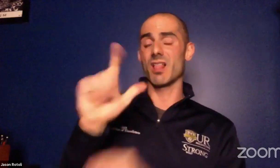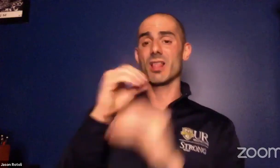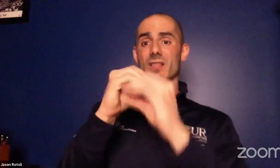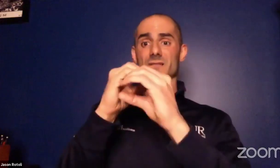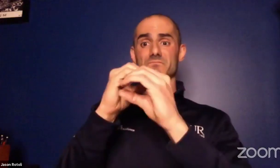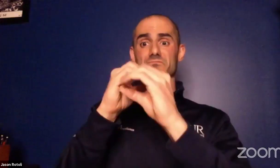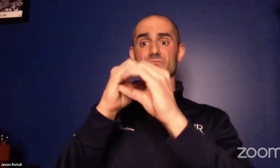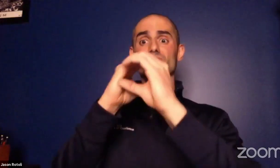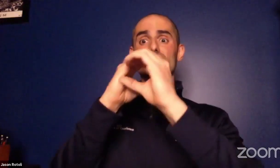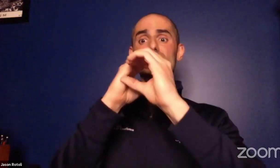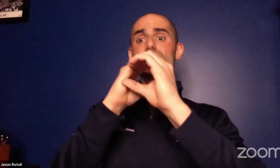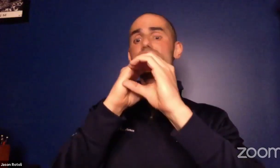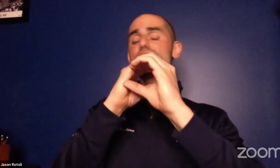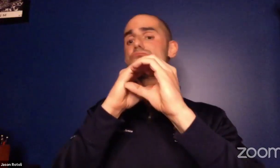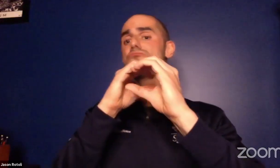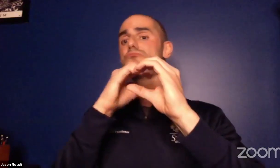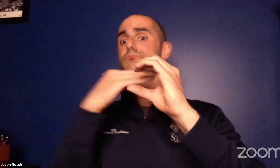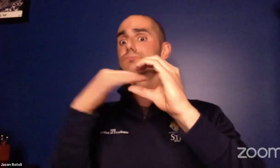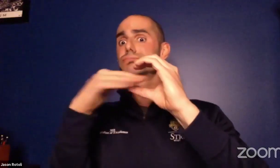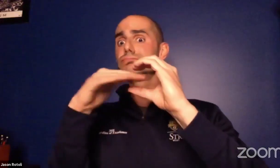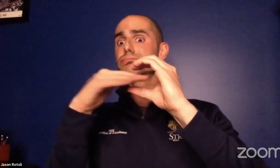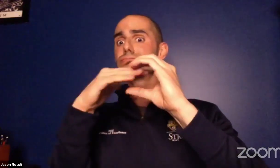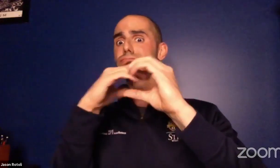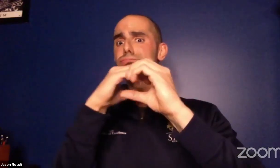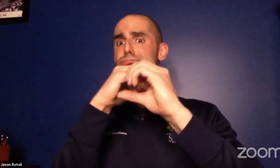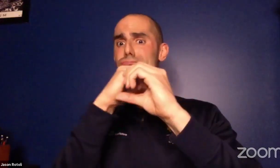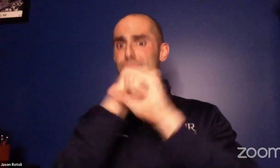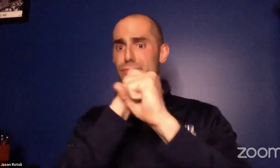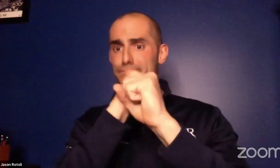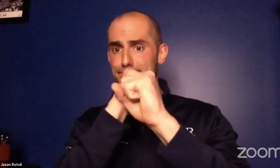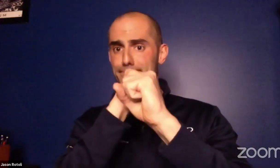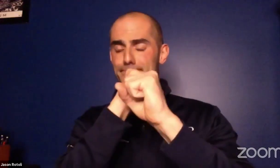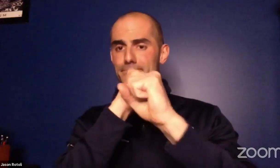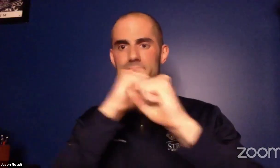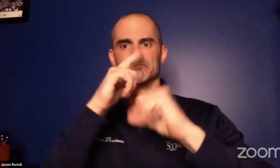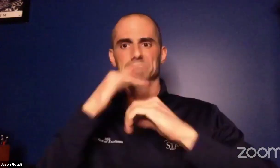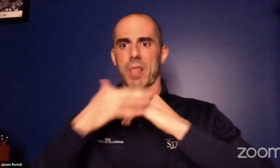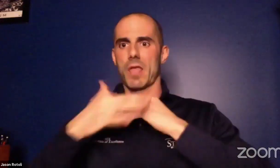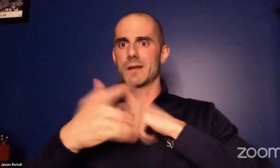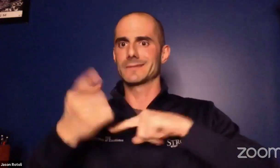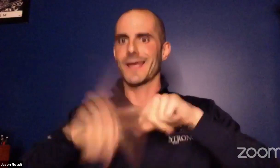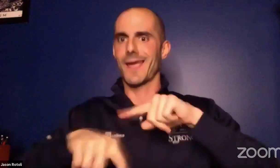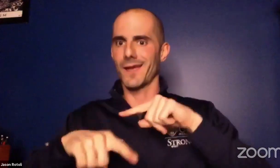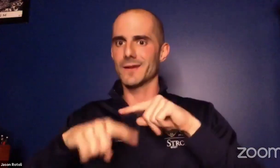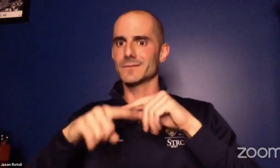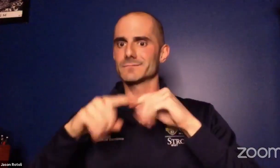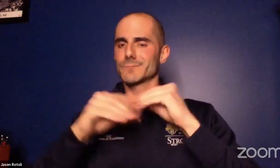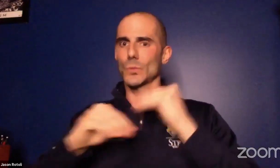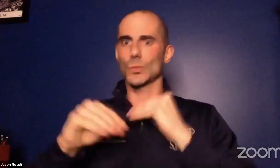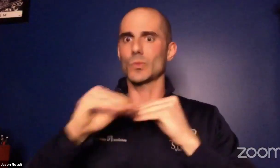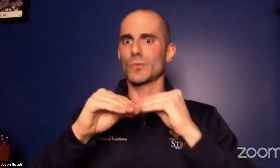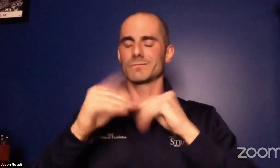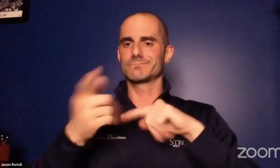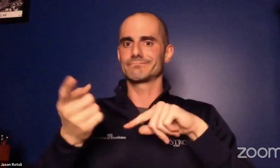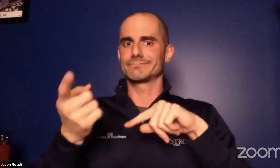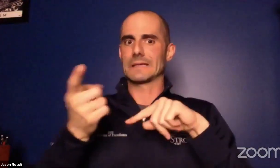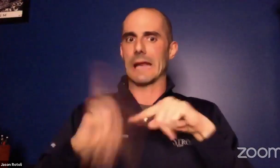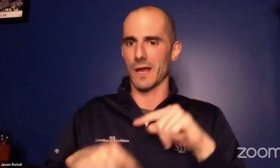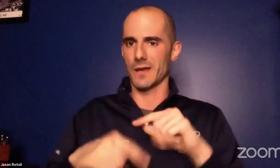For example, your heart beats. And remember I just explained about the three channels that are part of your heart, the